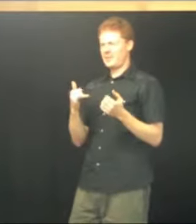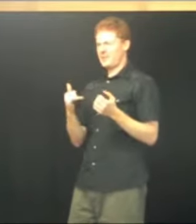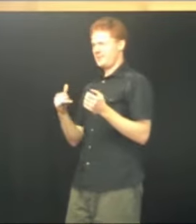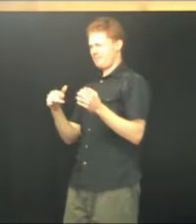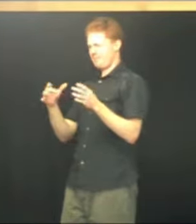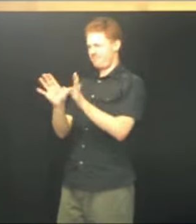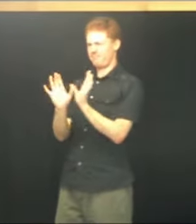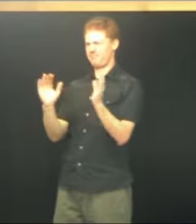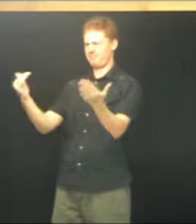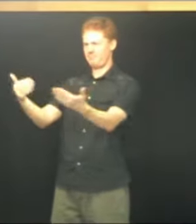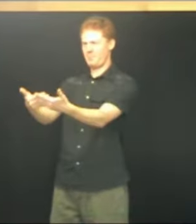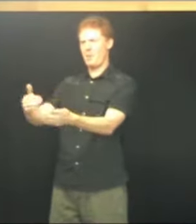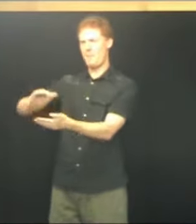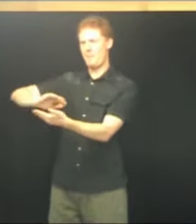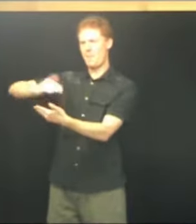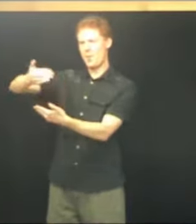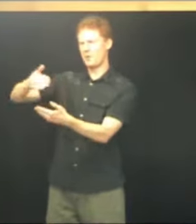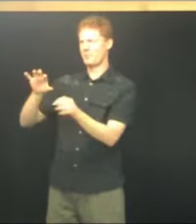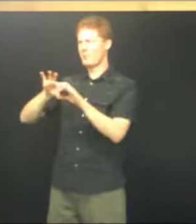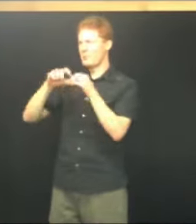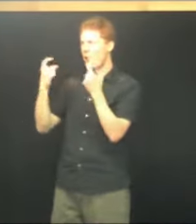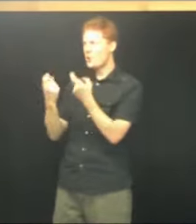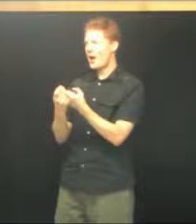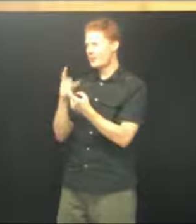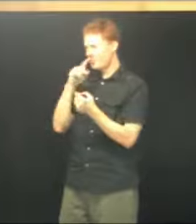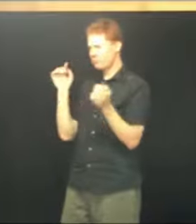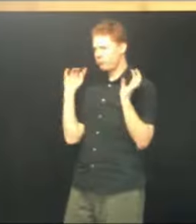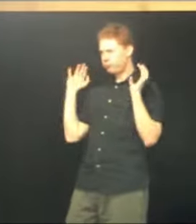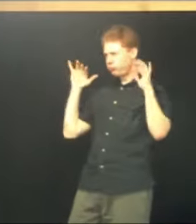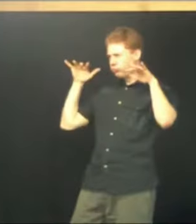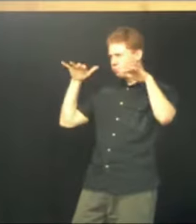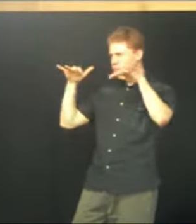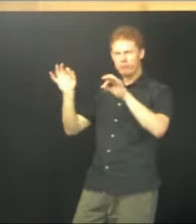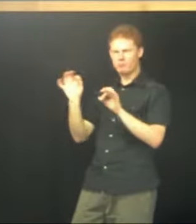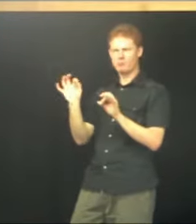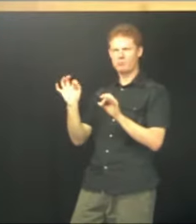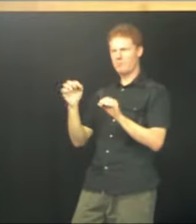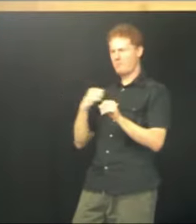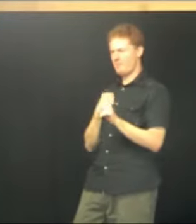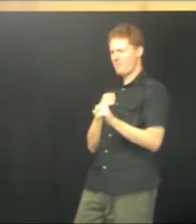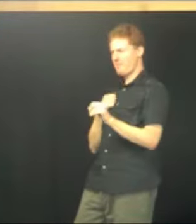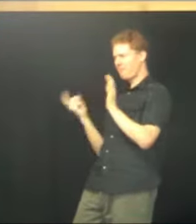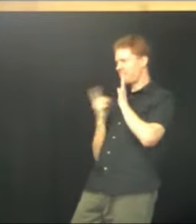Maybe you see a box full of donuts for everyone to share